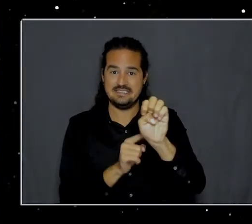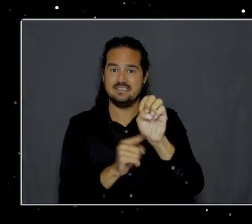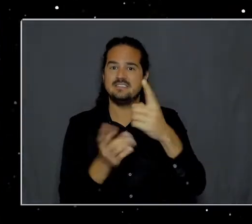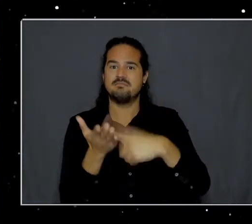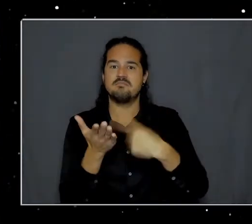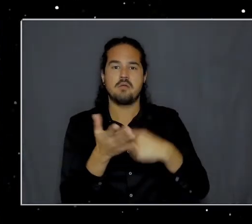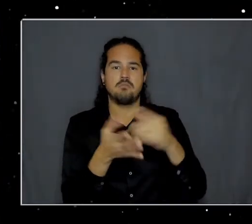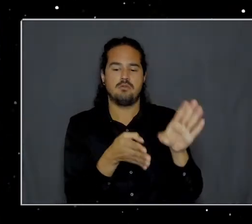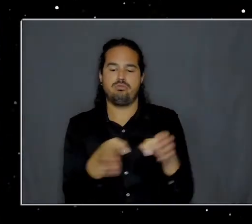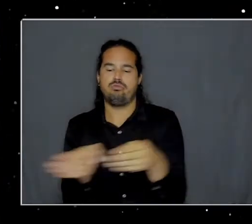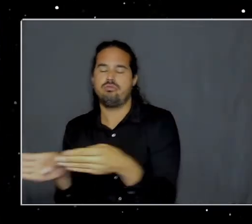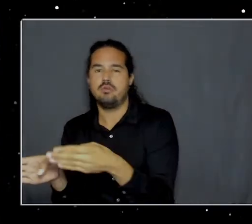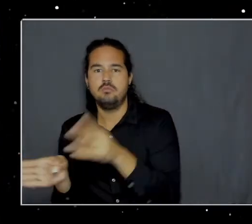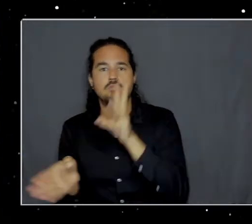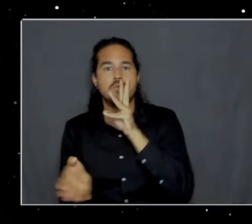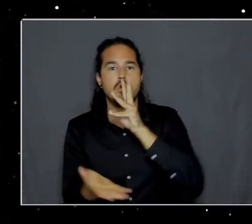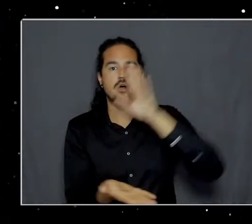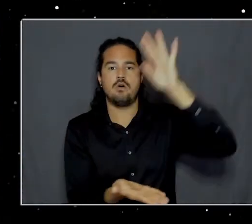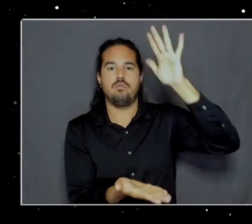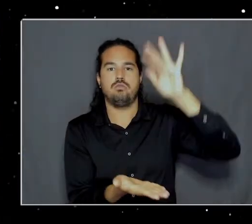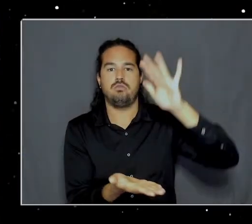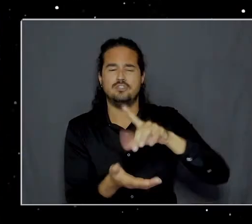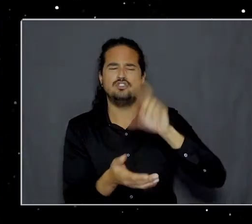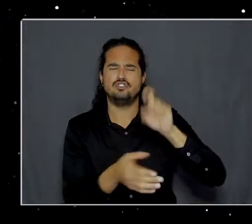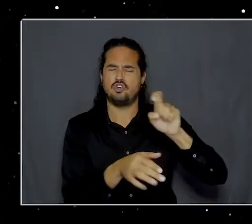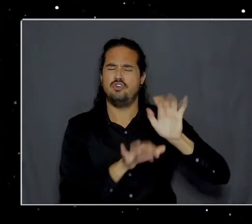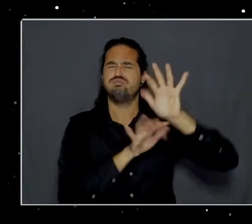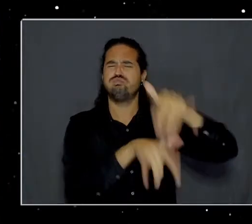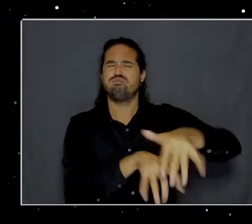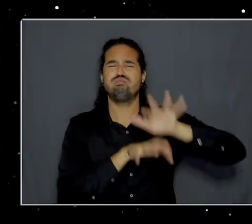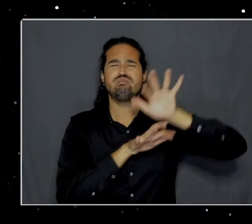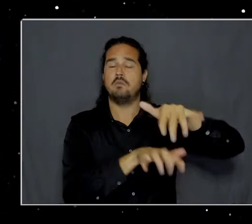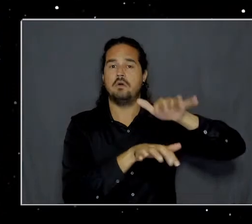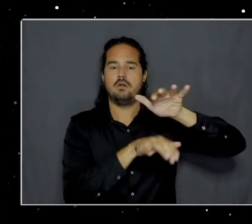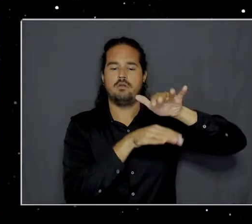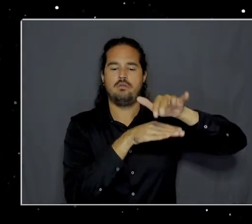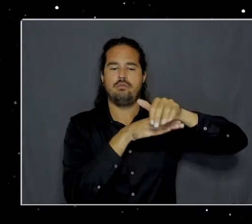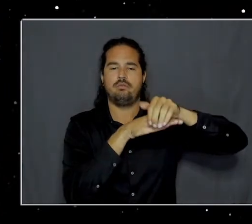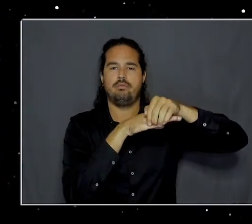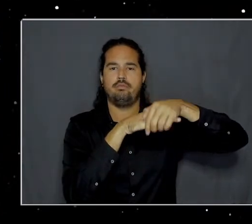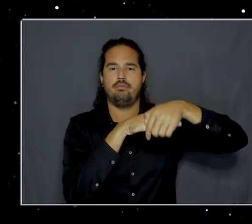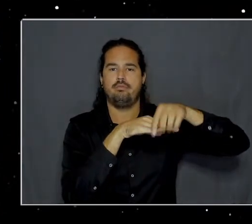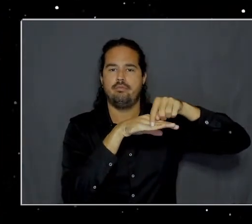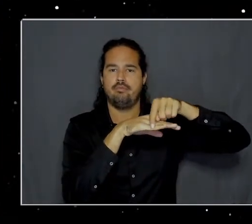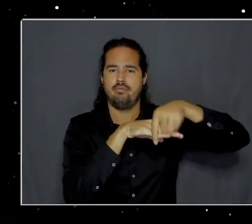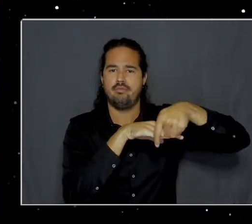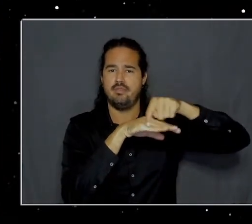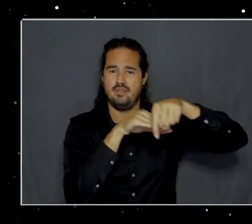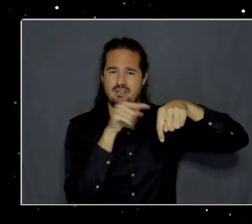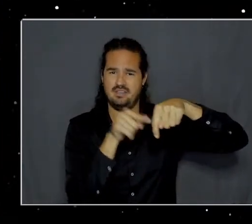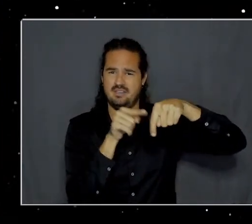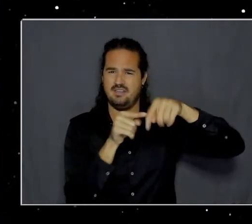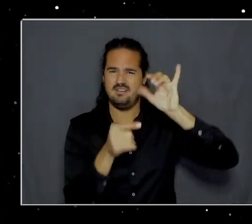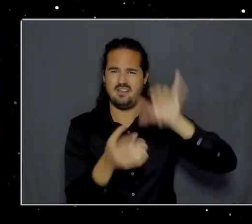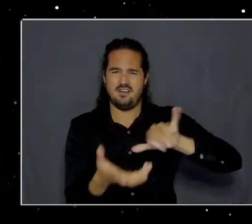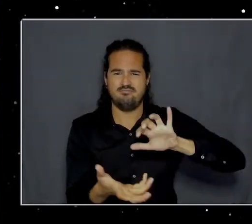WATER INTO THE PLUNGE POOL TO A MERE TRICKLE, WHICH PREVENTS THE